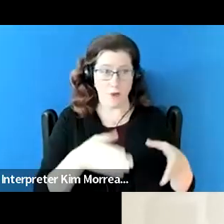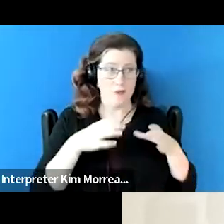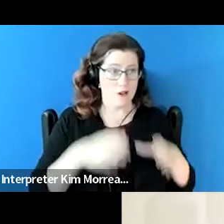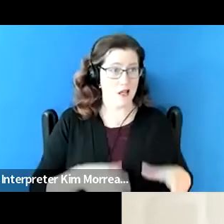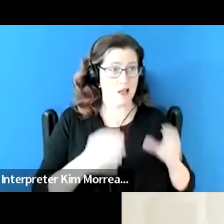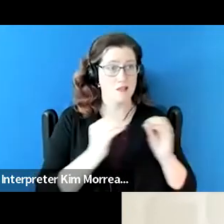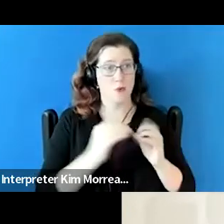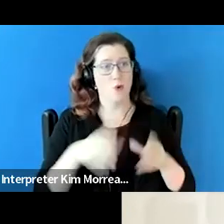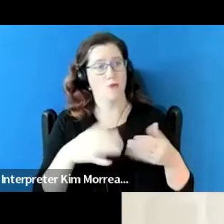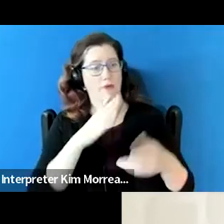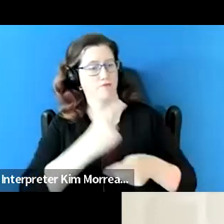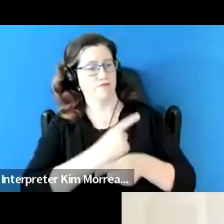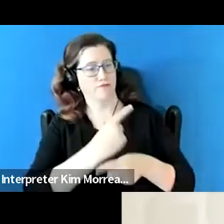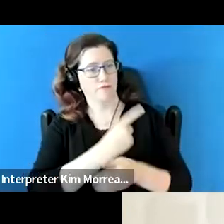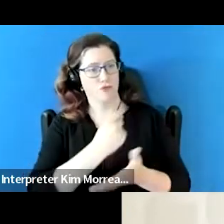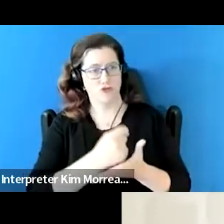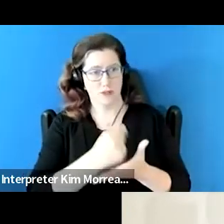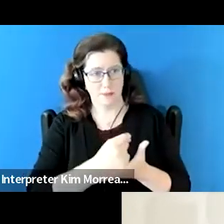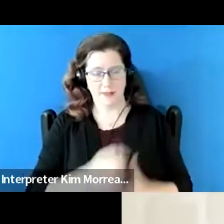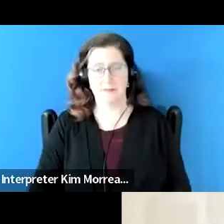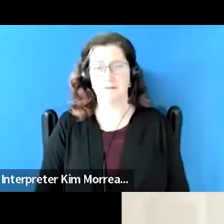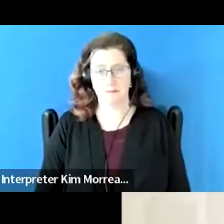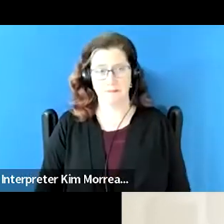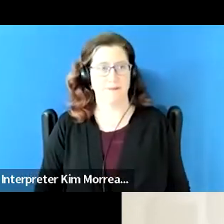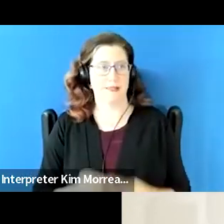treatment that they need, especially with housing